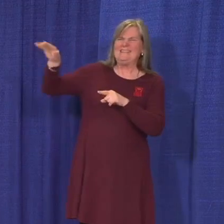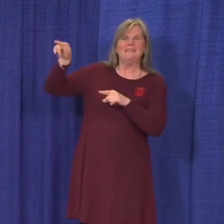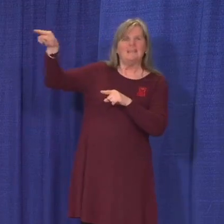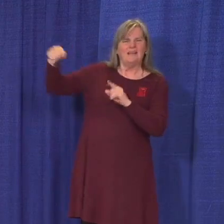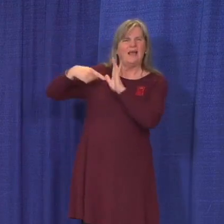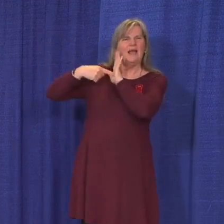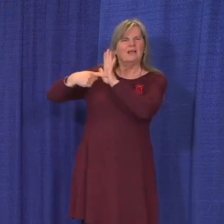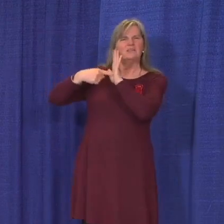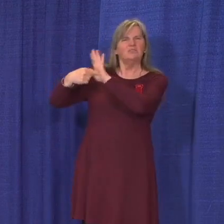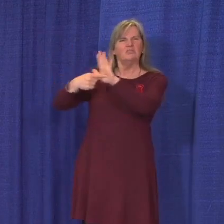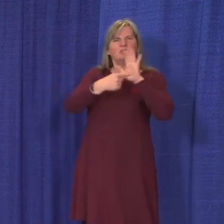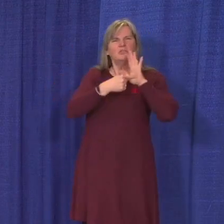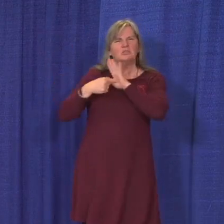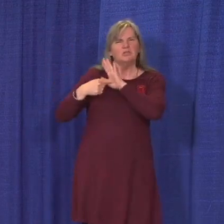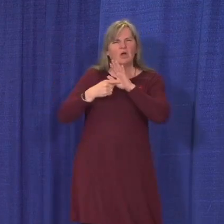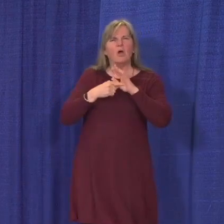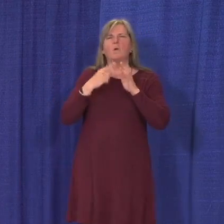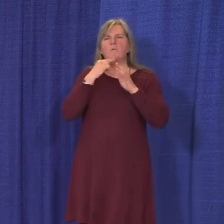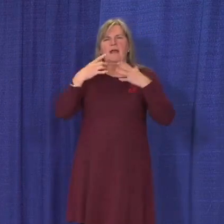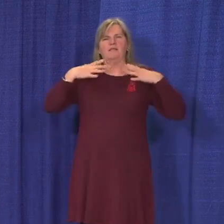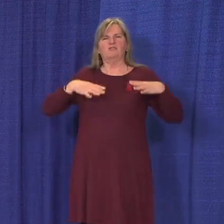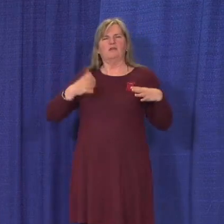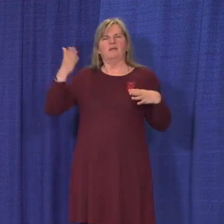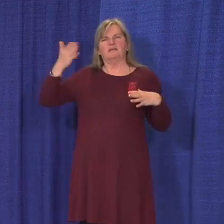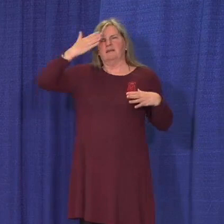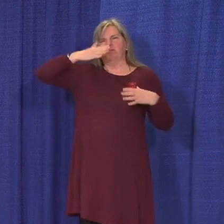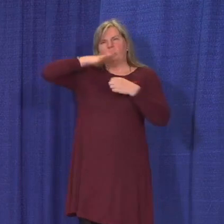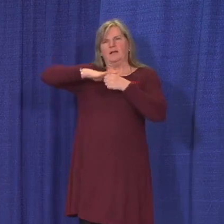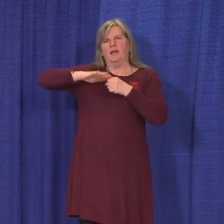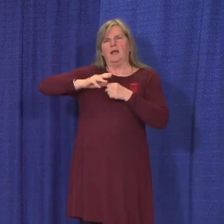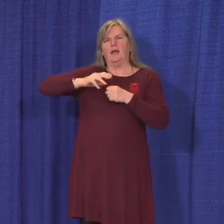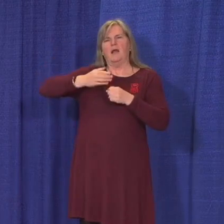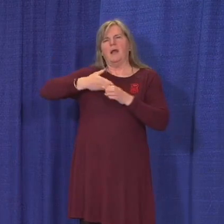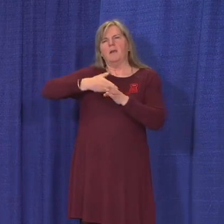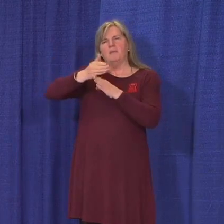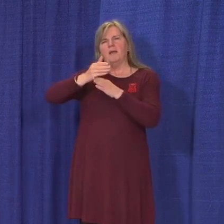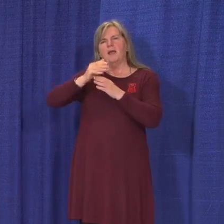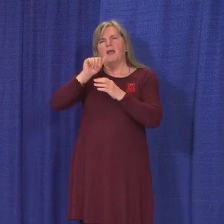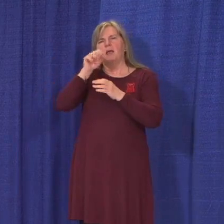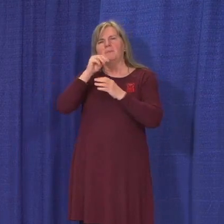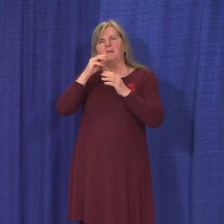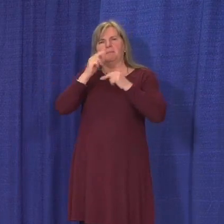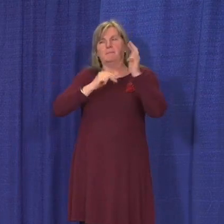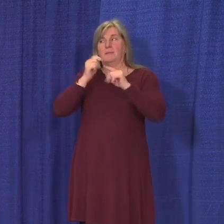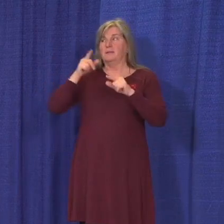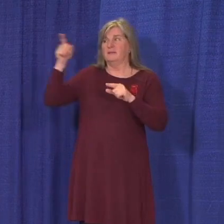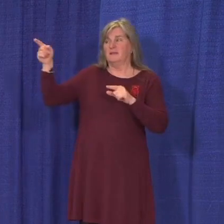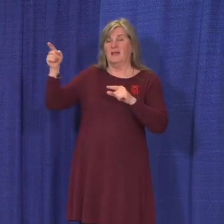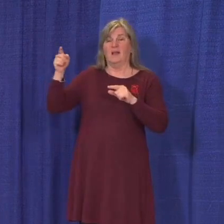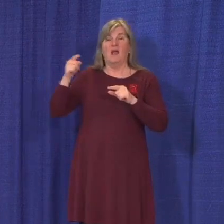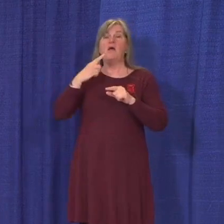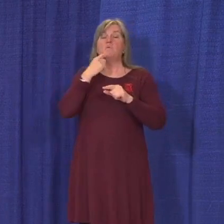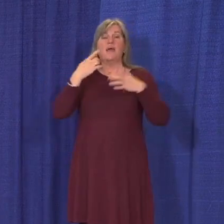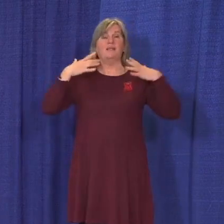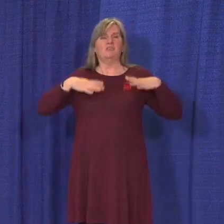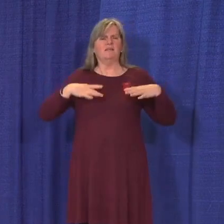Which is cool to see. To pay homage to the original project the aboriginal employees